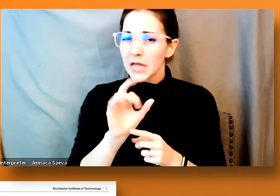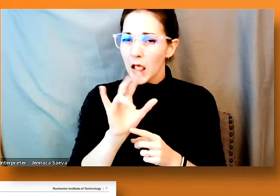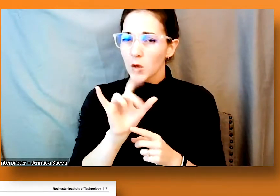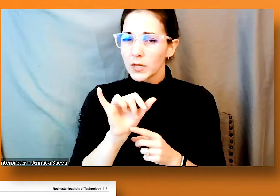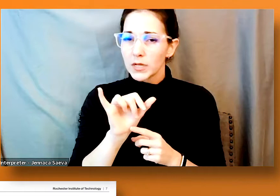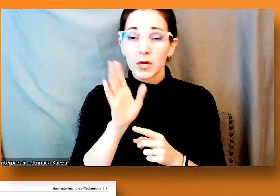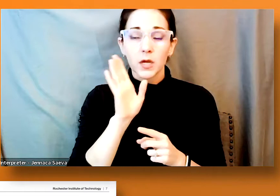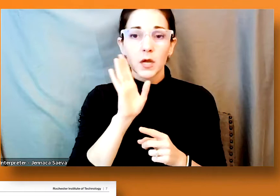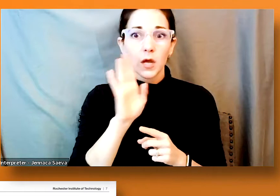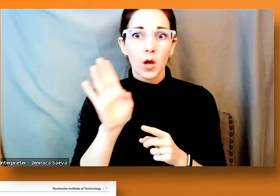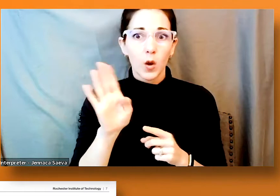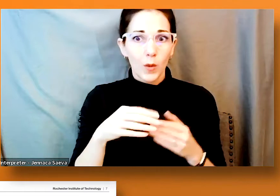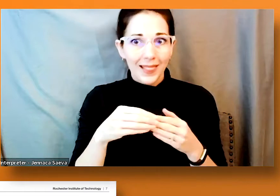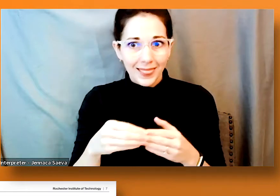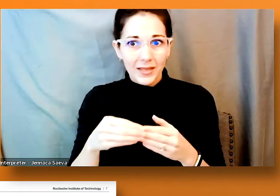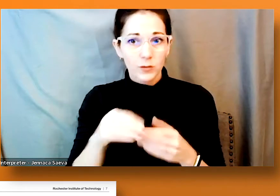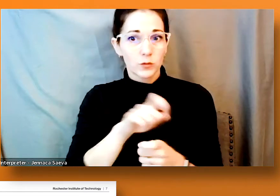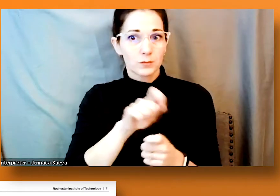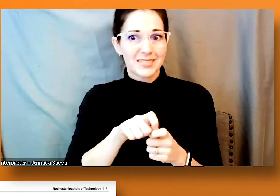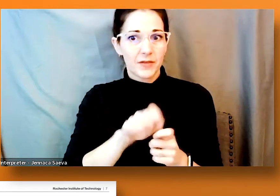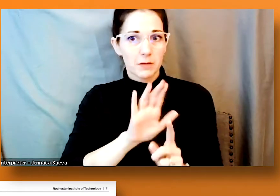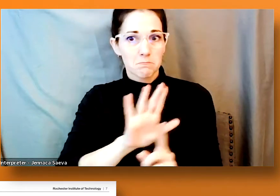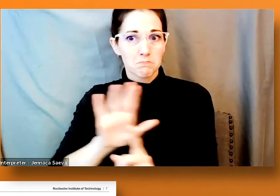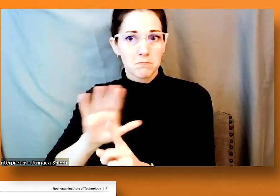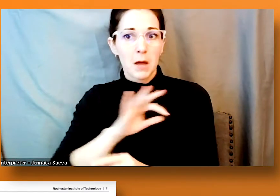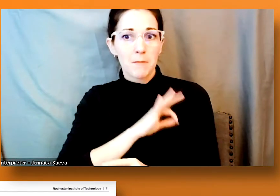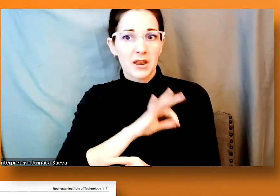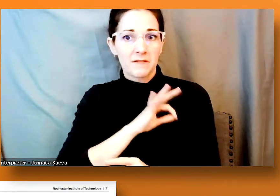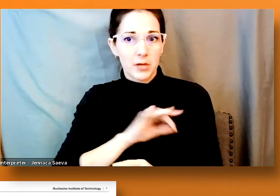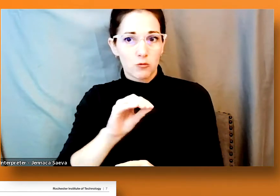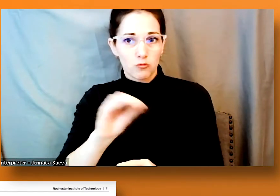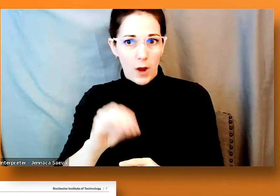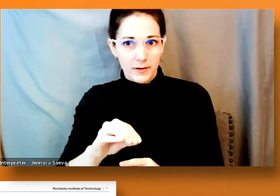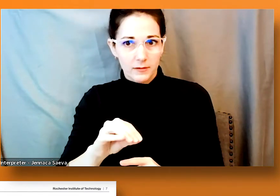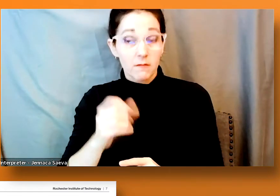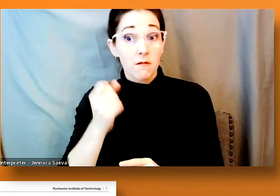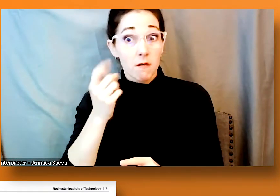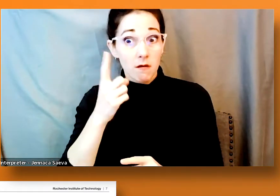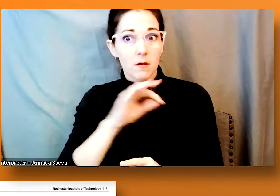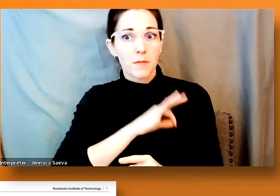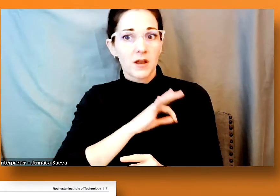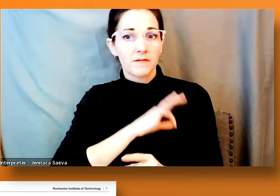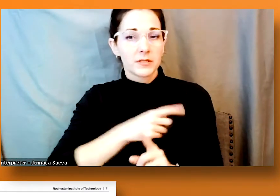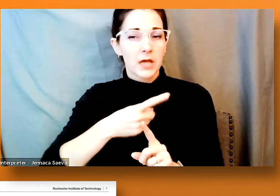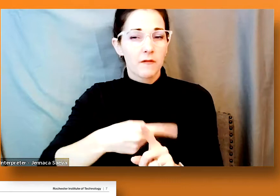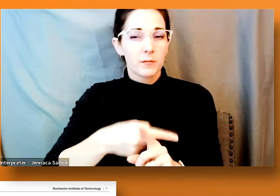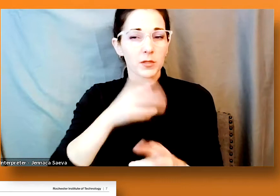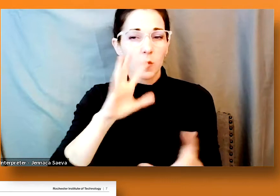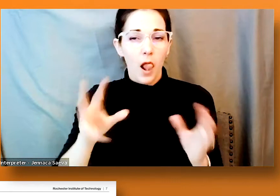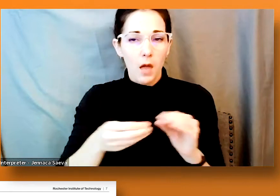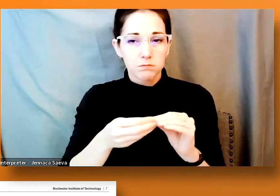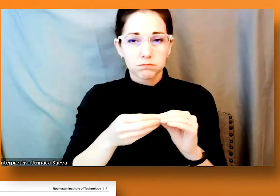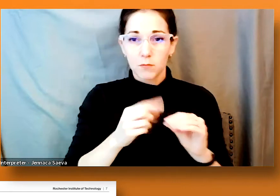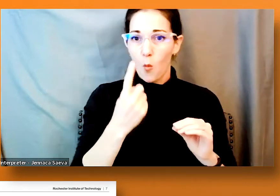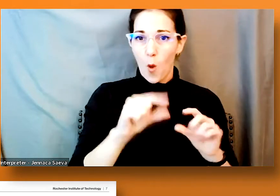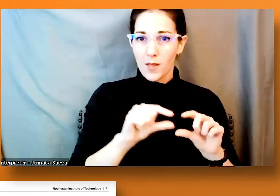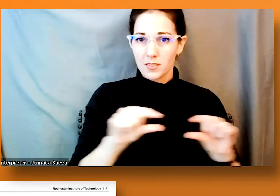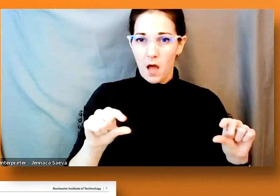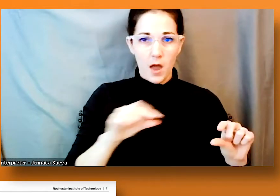But all the benefits for each month get lumped into one benefit line.